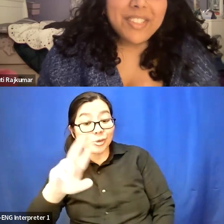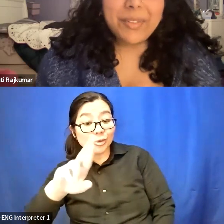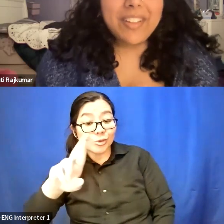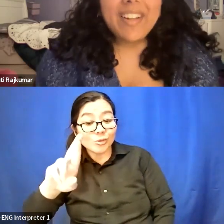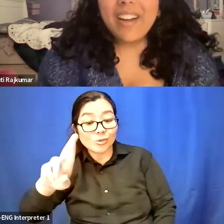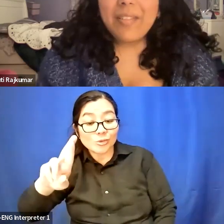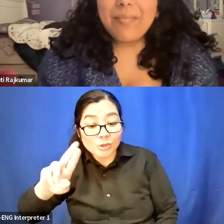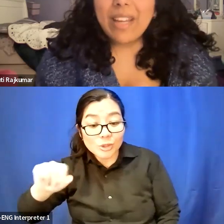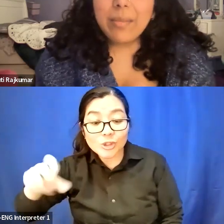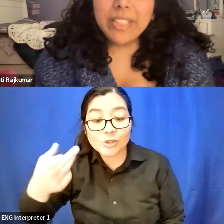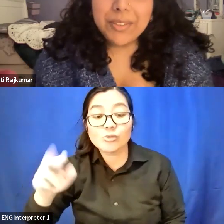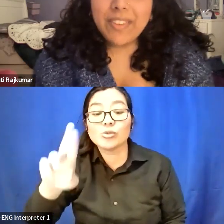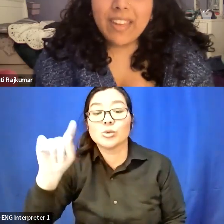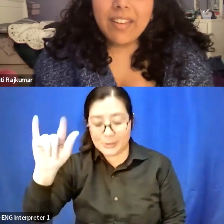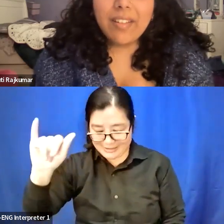Sure. My name is Shruti.